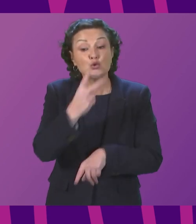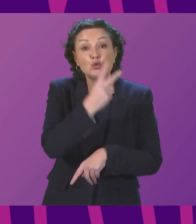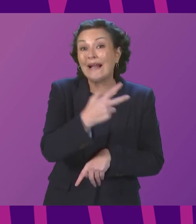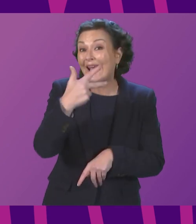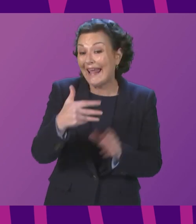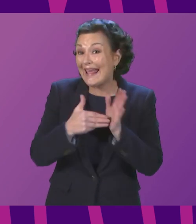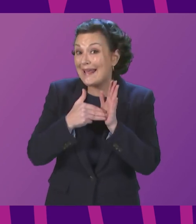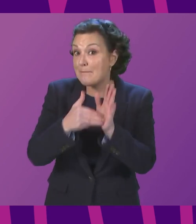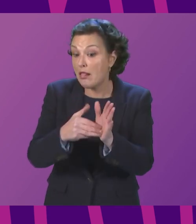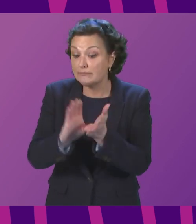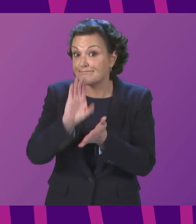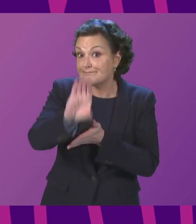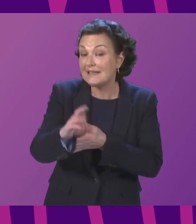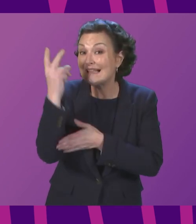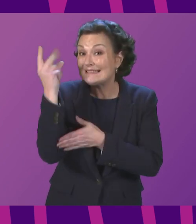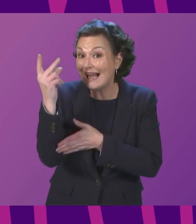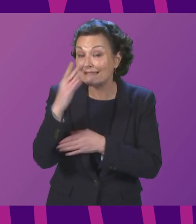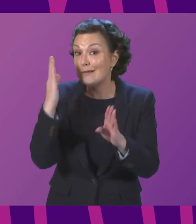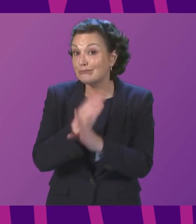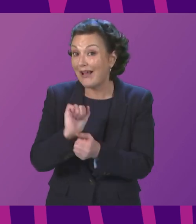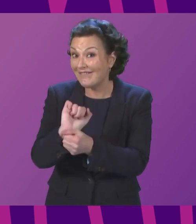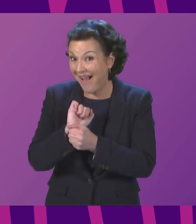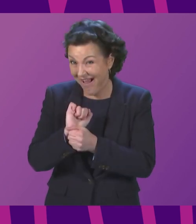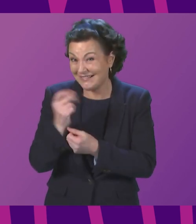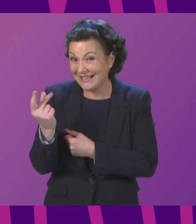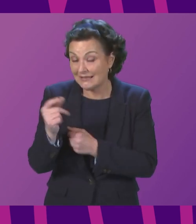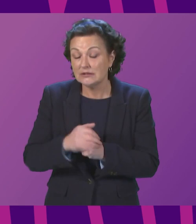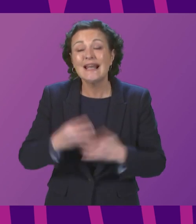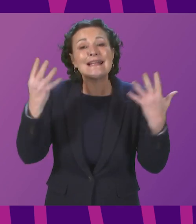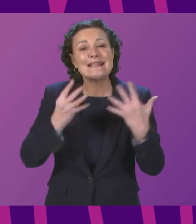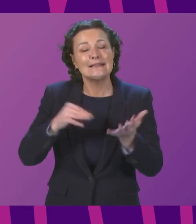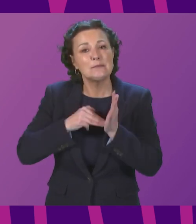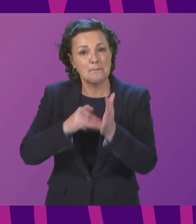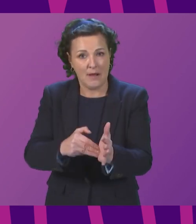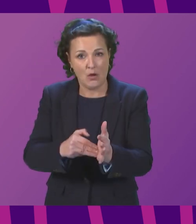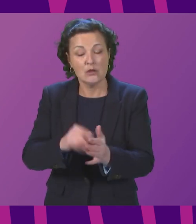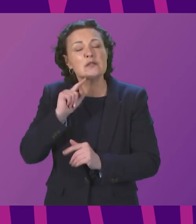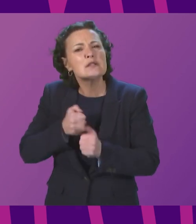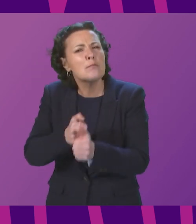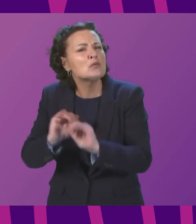to taxi and private-hire drivers and operators; £19 million will support services such as